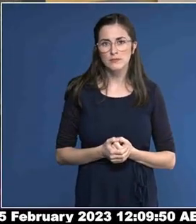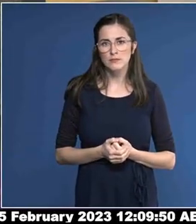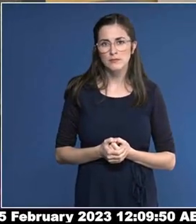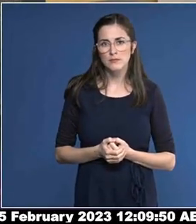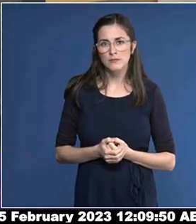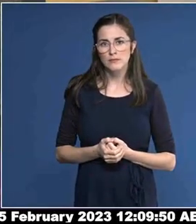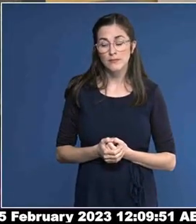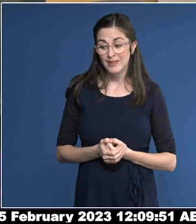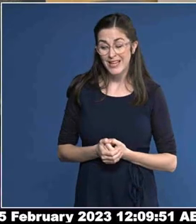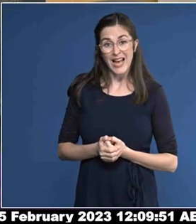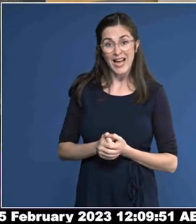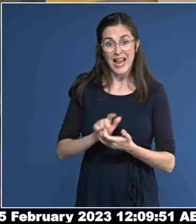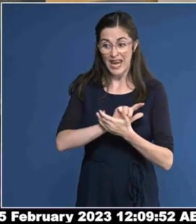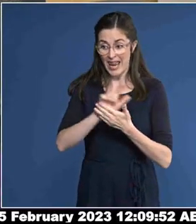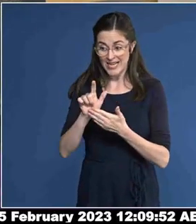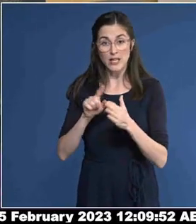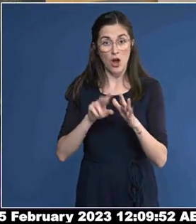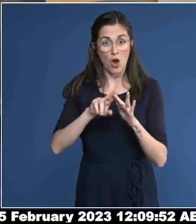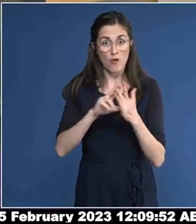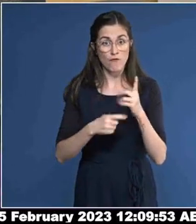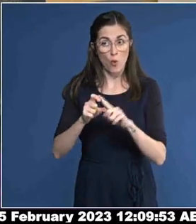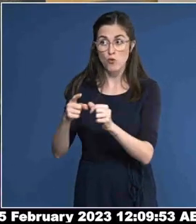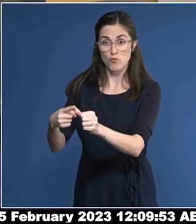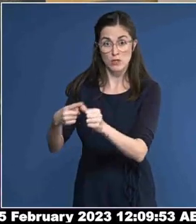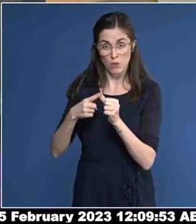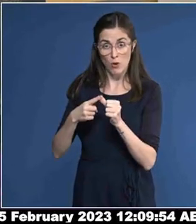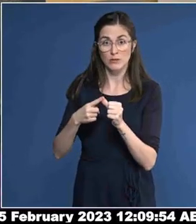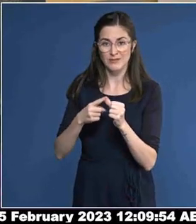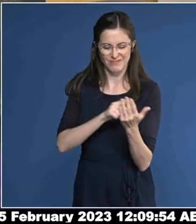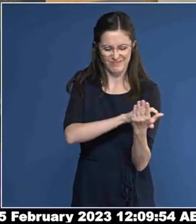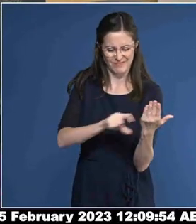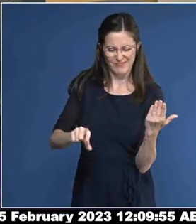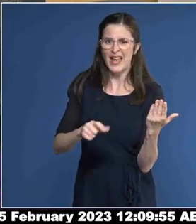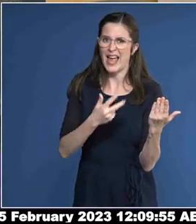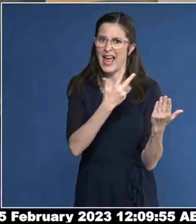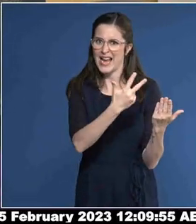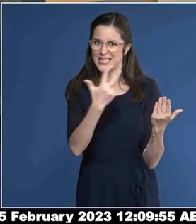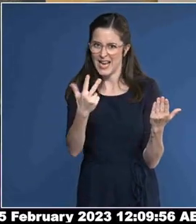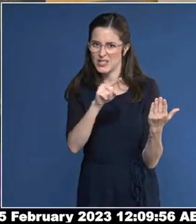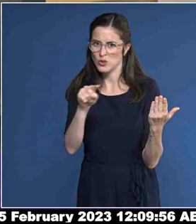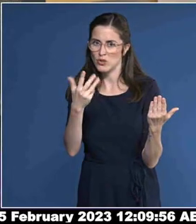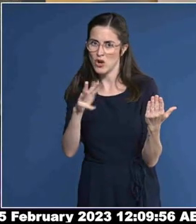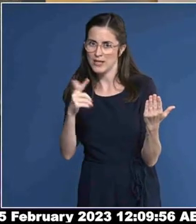submissions at paragraph 88 to 97 that some of these matters it had addressed.